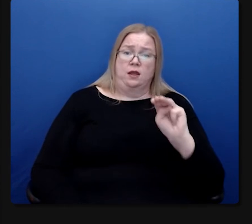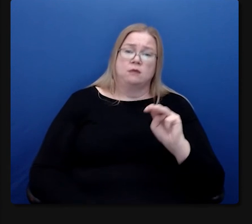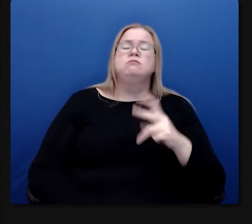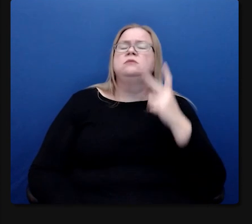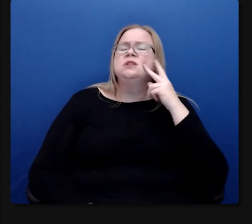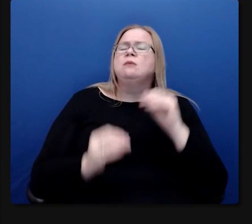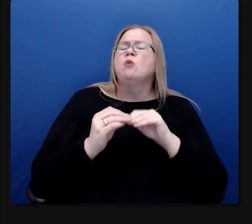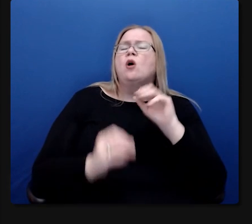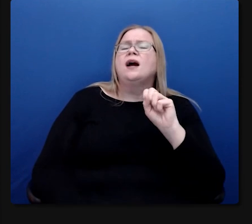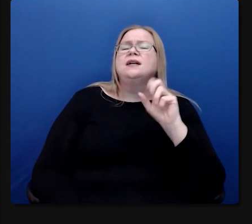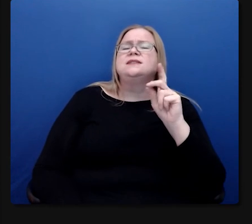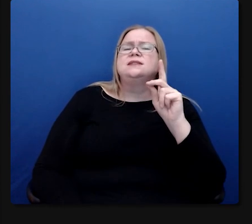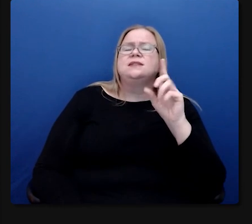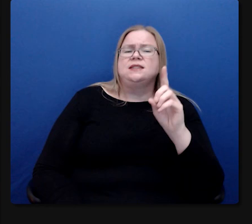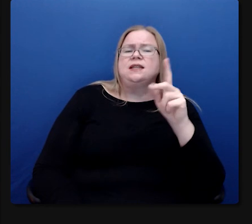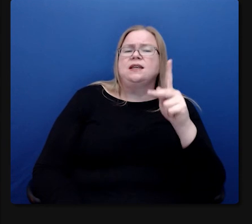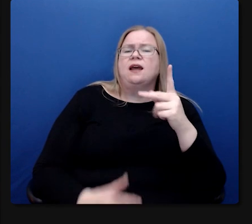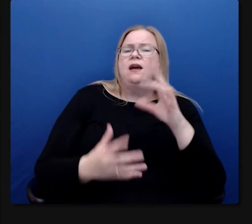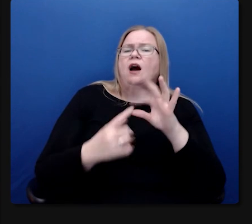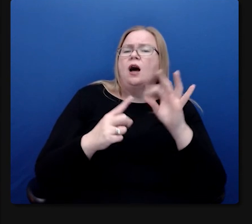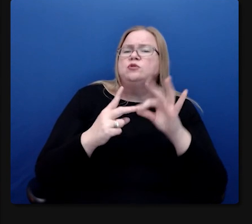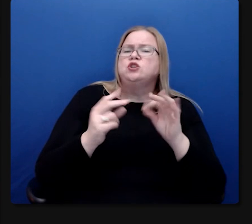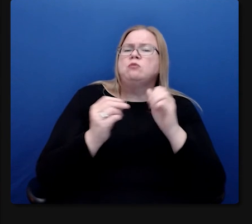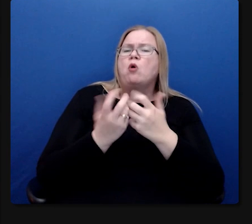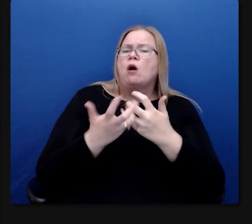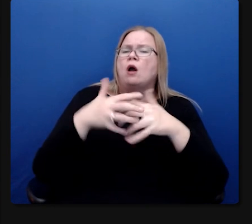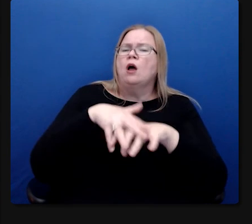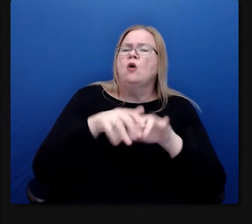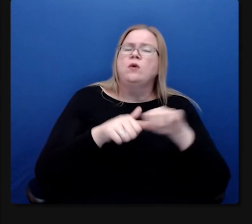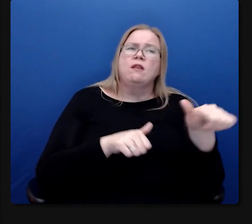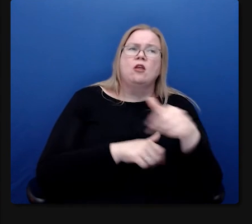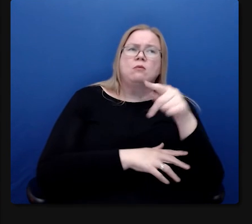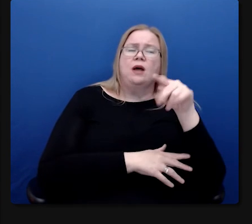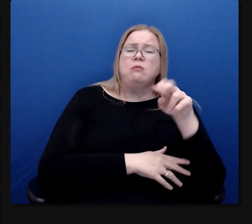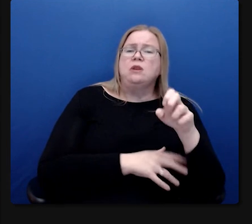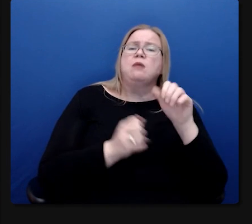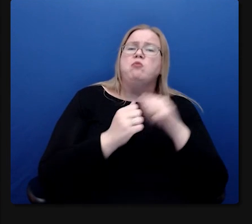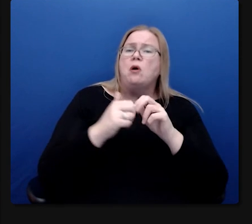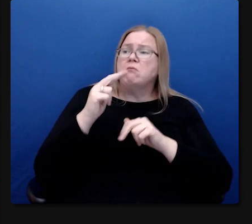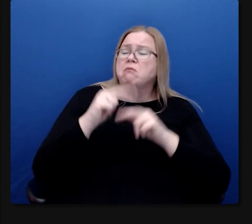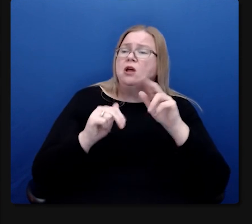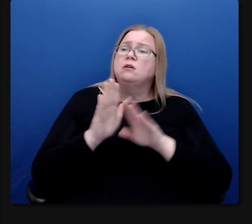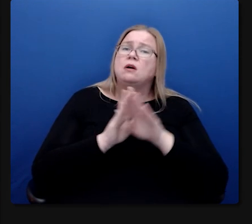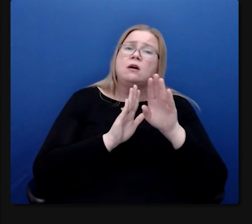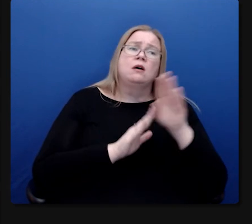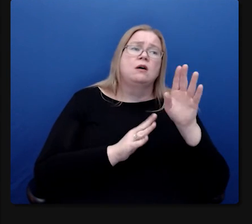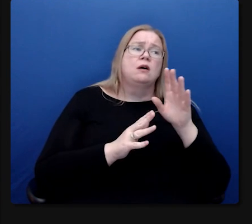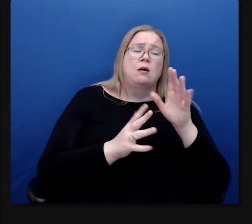We'll also be looking at more SDK options and greater integrations with other pipelines and build technologies that are popular with gaming.